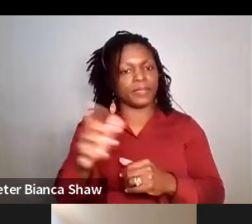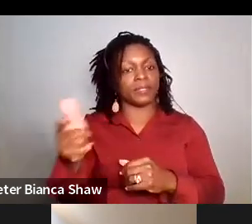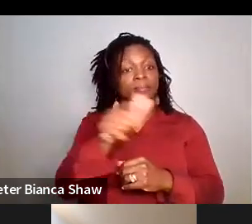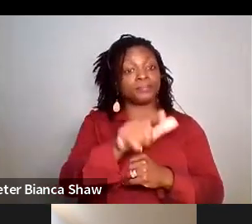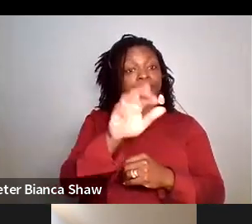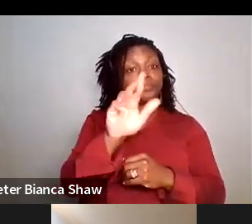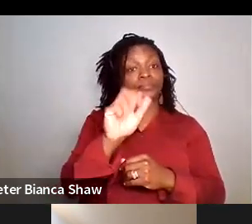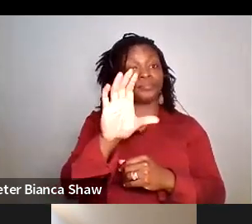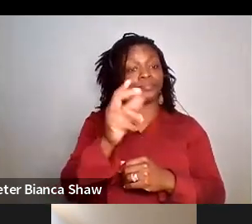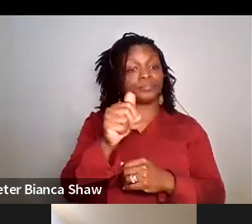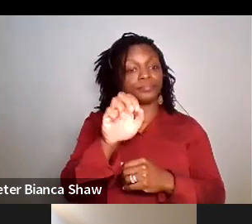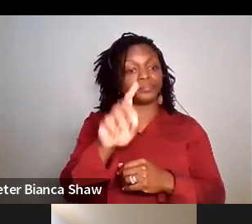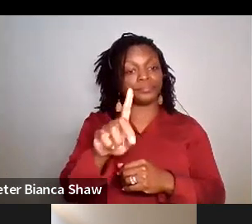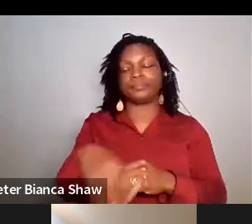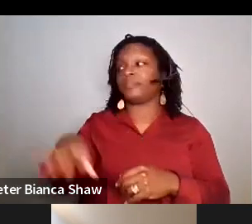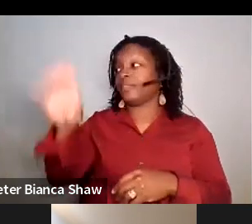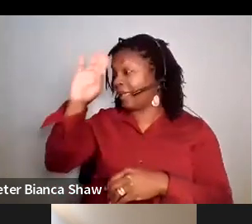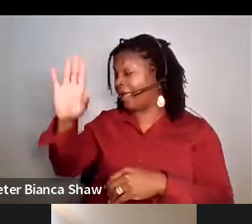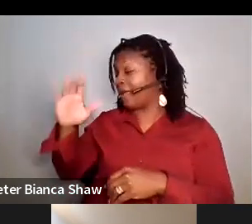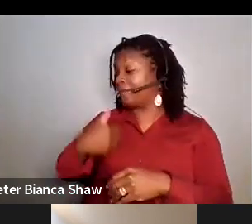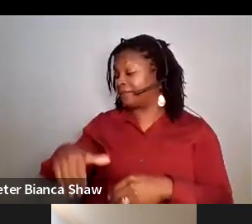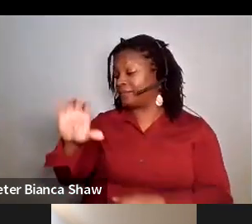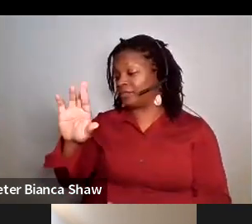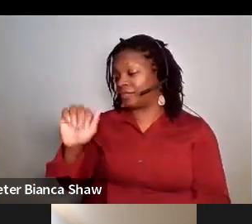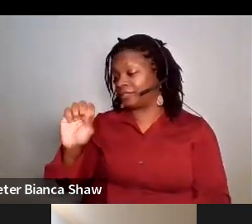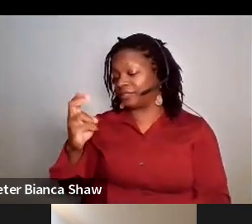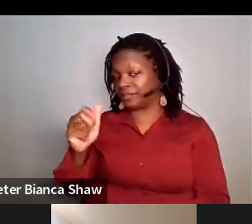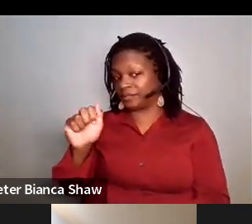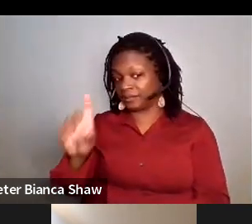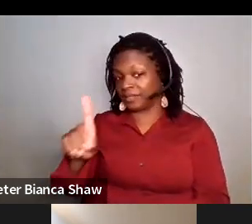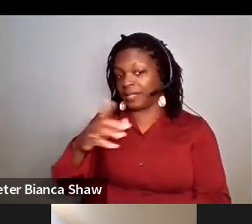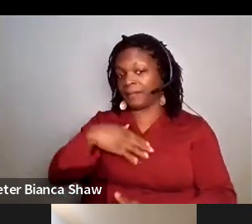My name is rocha bristow and the pan of a son. He's 16 years old, he's on the autism spectrum.